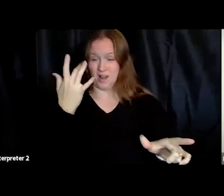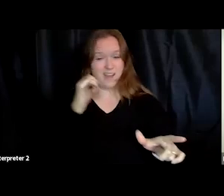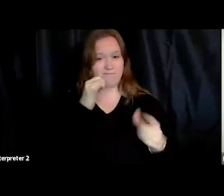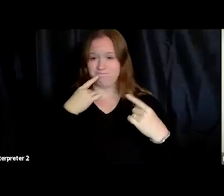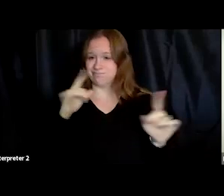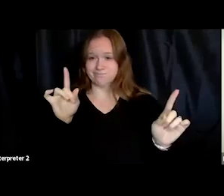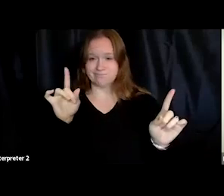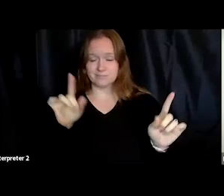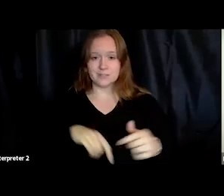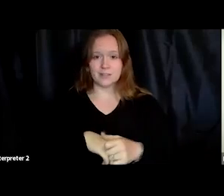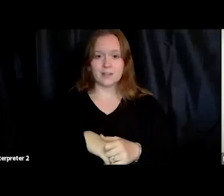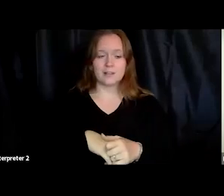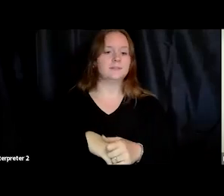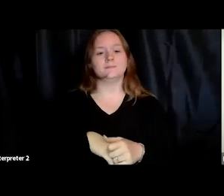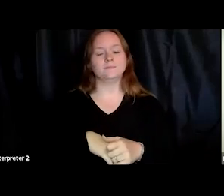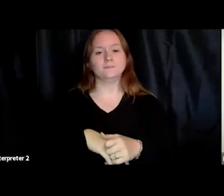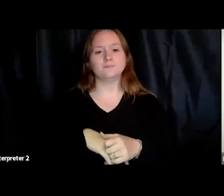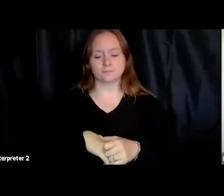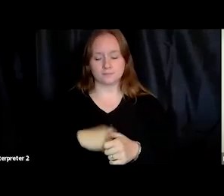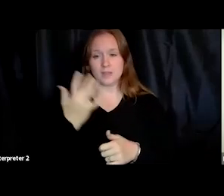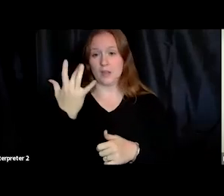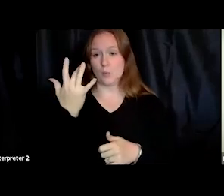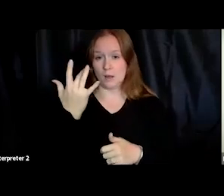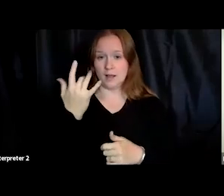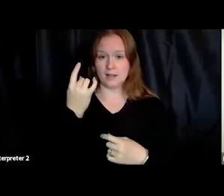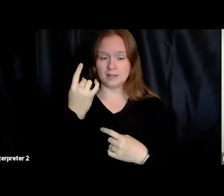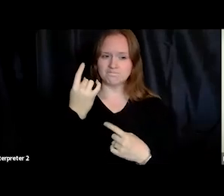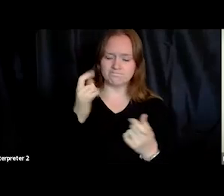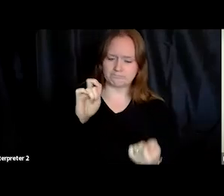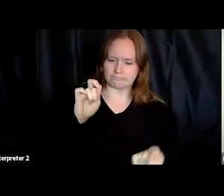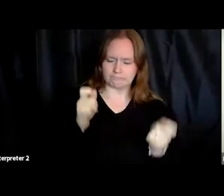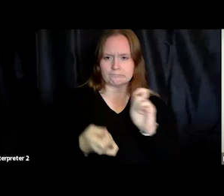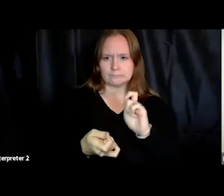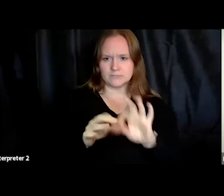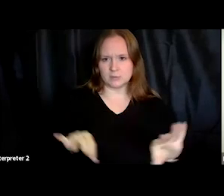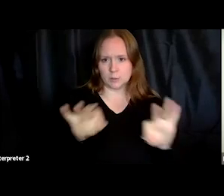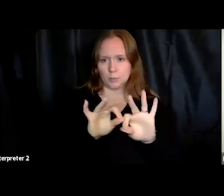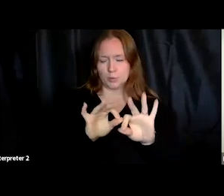and why it should be considered for change. And then, it offers an effective description